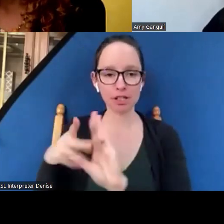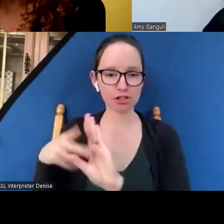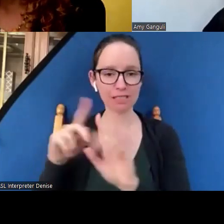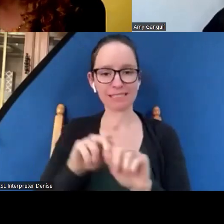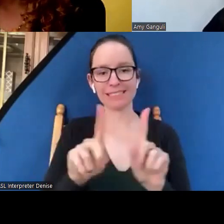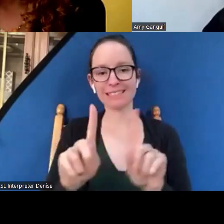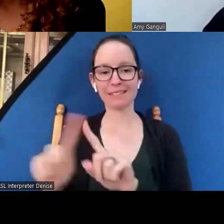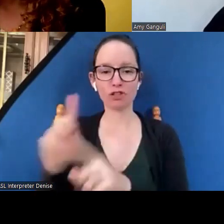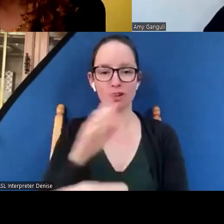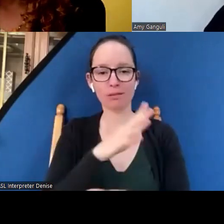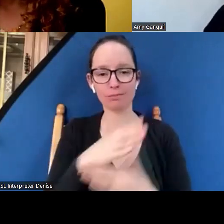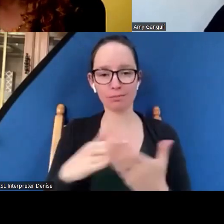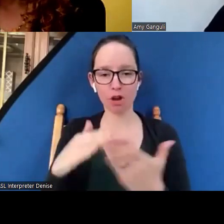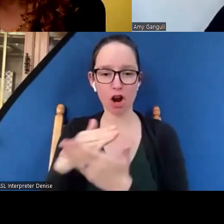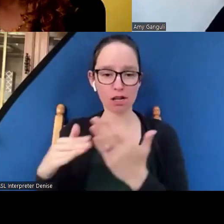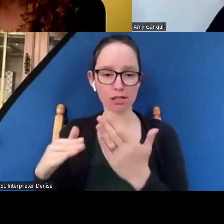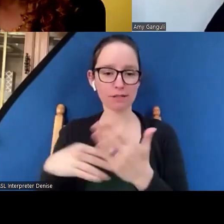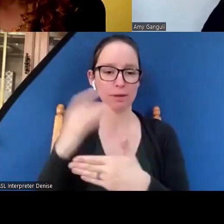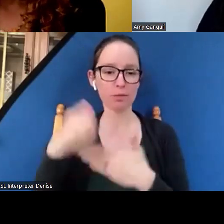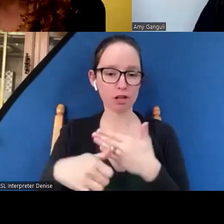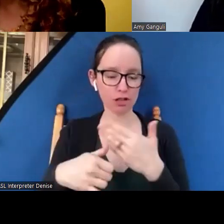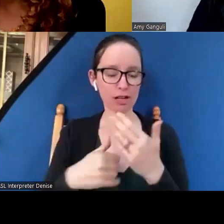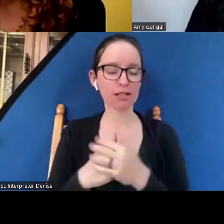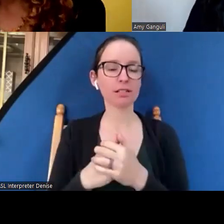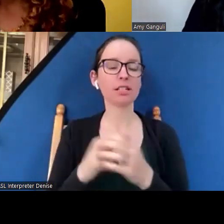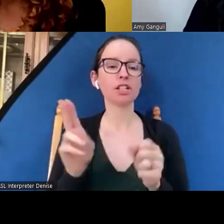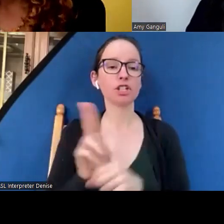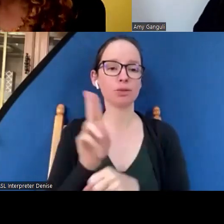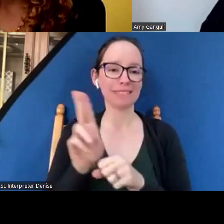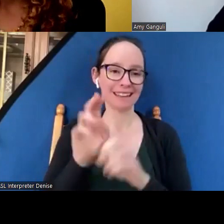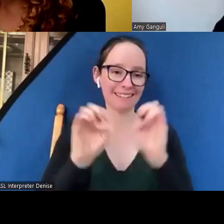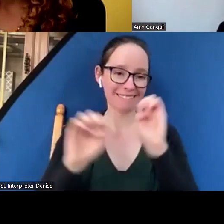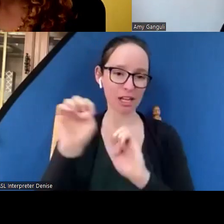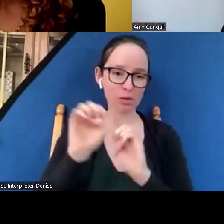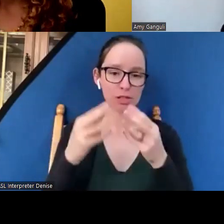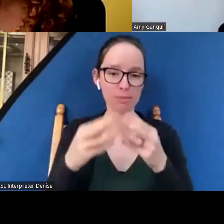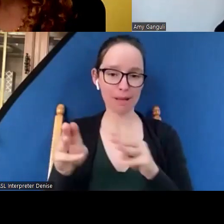project using evaluation methods that look at sort of more ripple